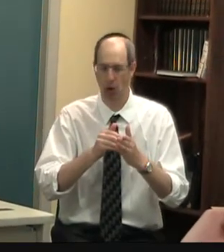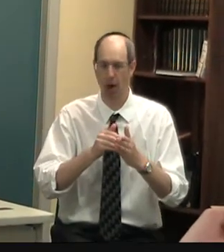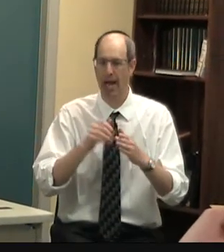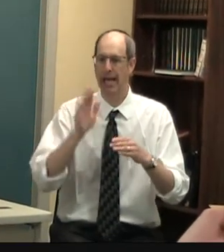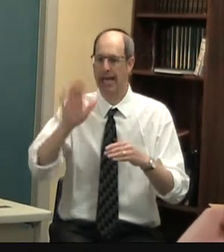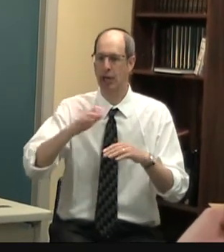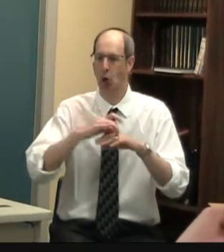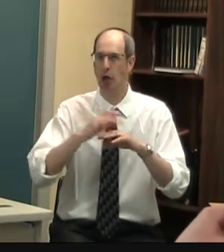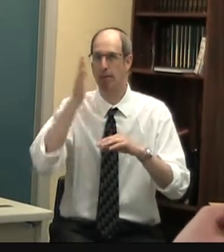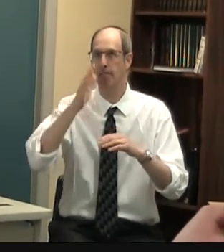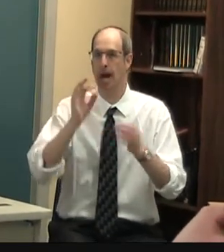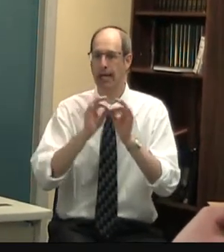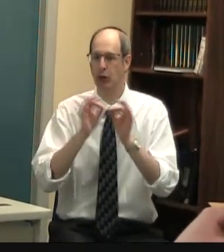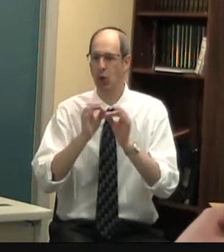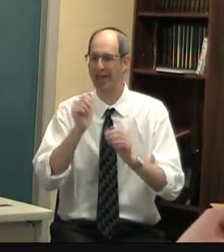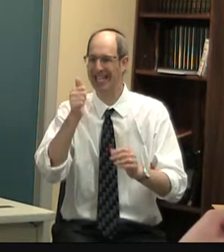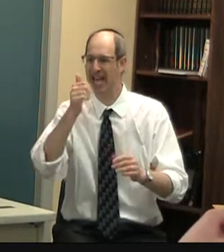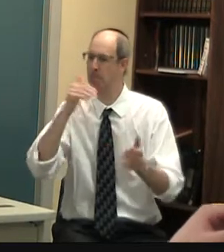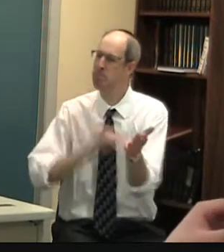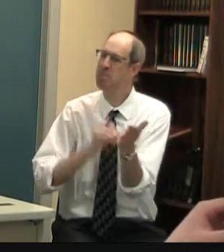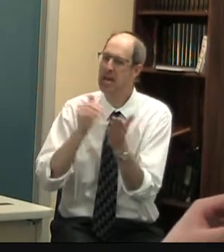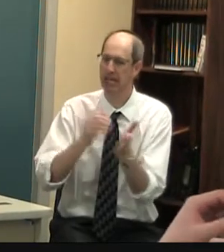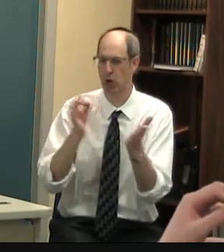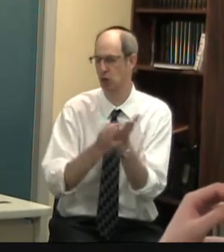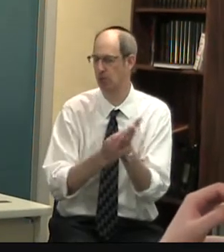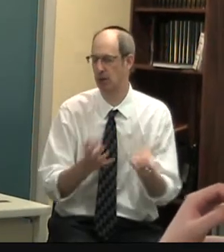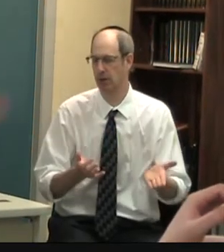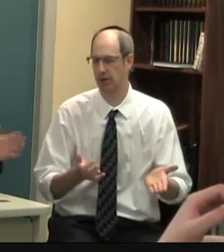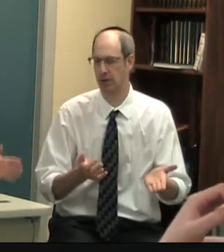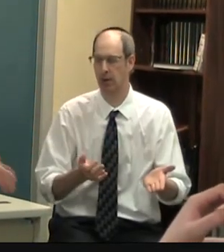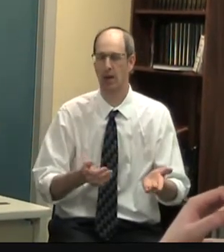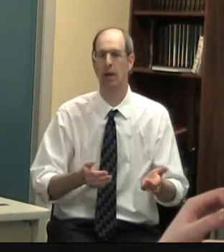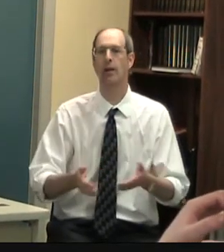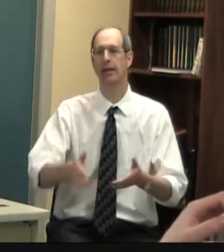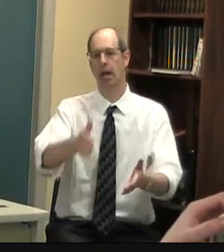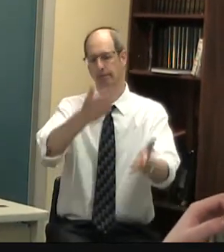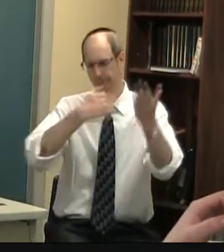And i think this goes back to that story he's mad russian about carefully martha he goes and kylee's sbrocco